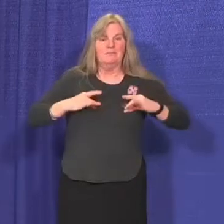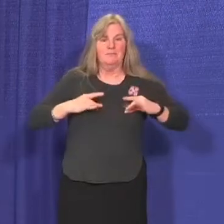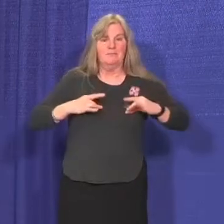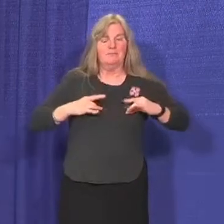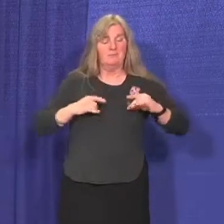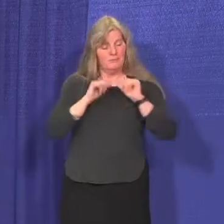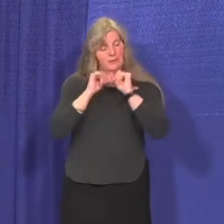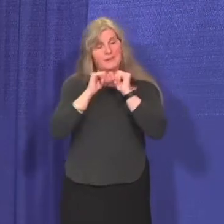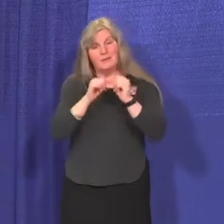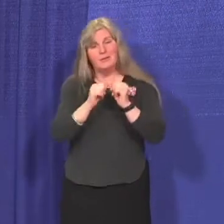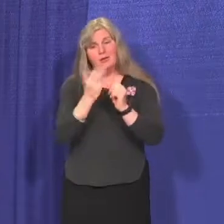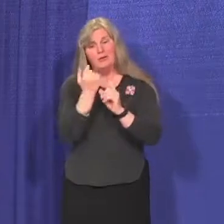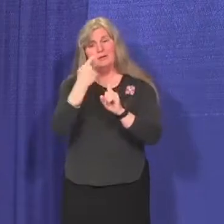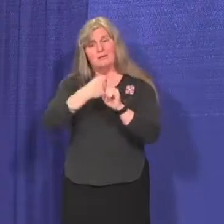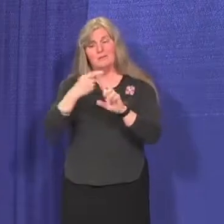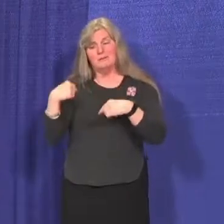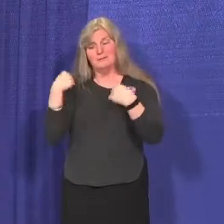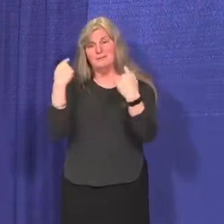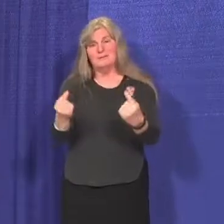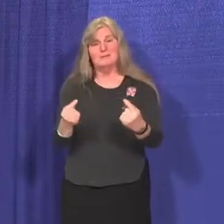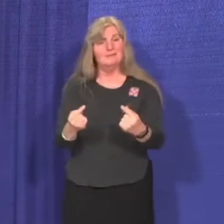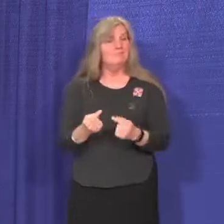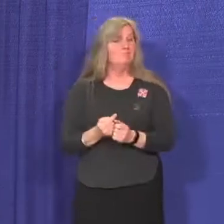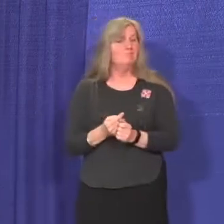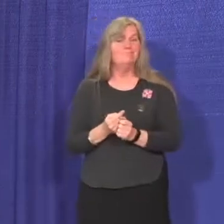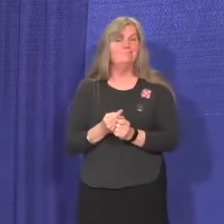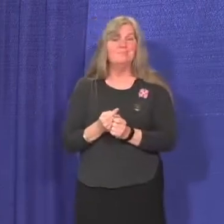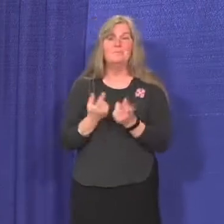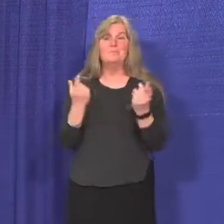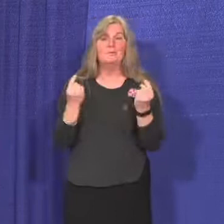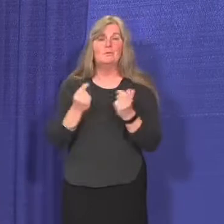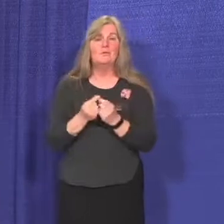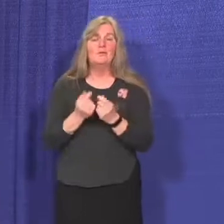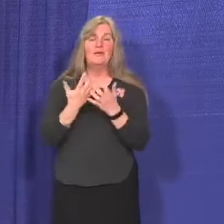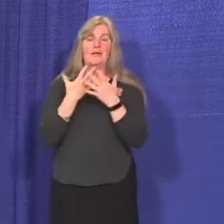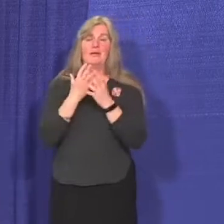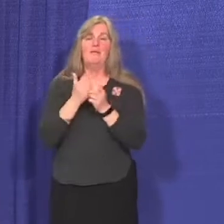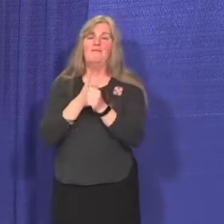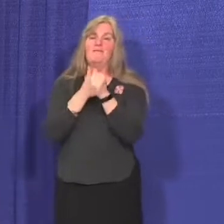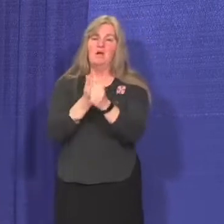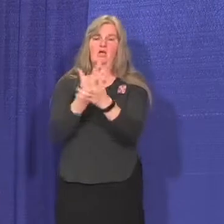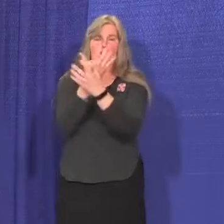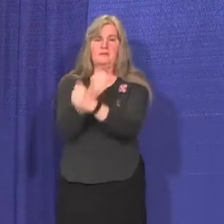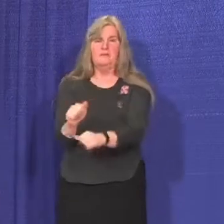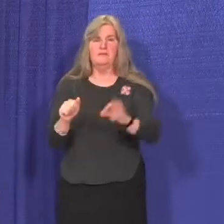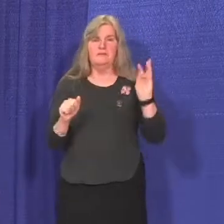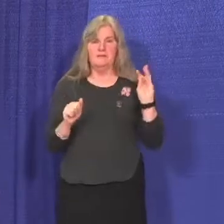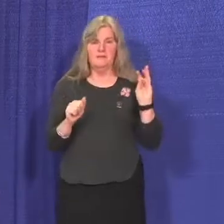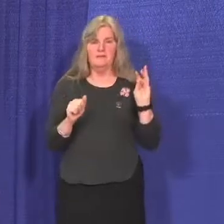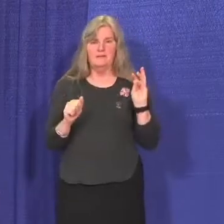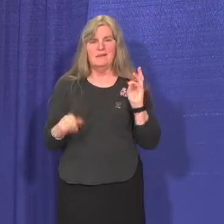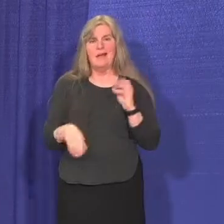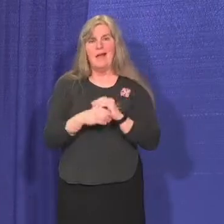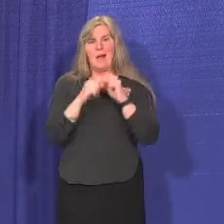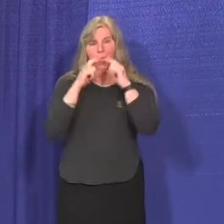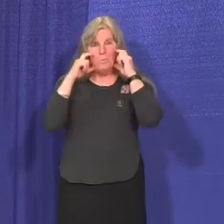socially but it's also equally important to do so safely so we can minimize the risk of